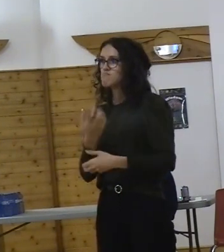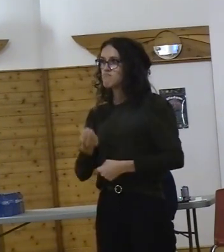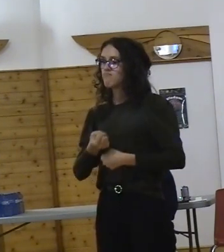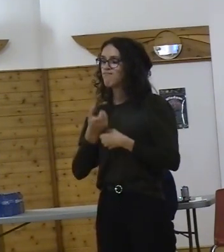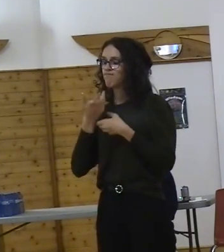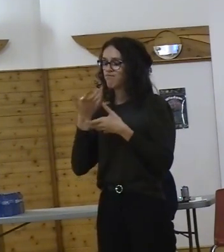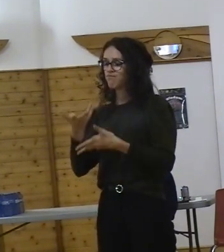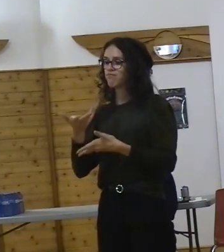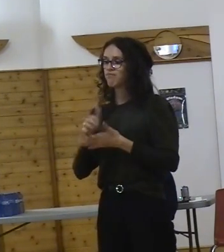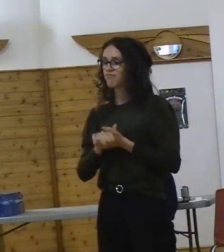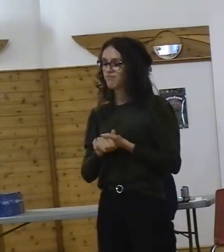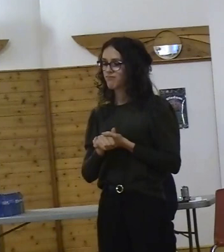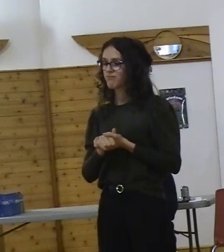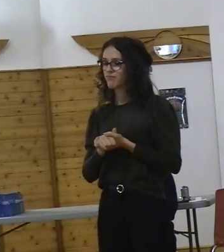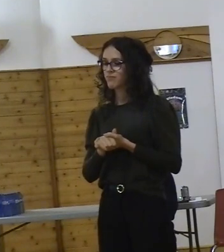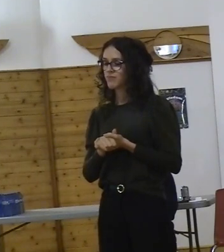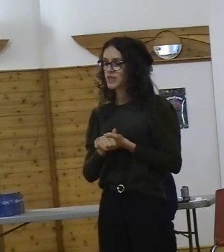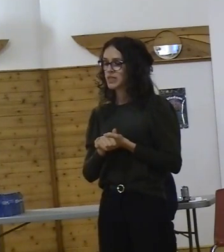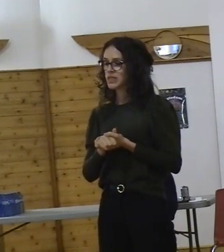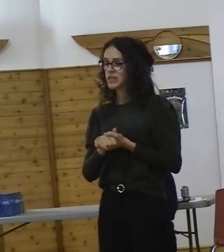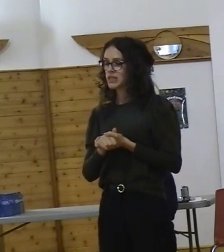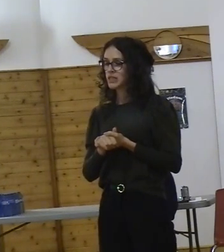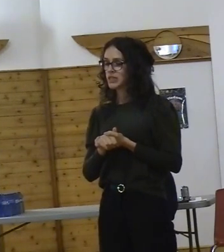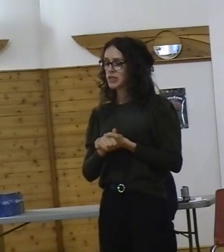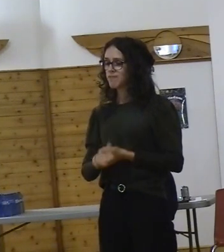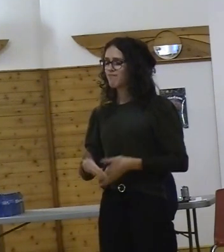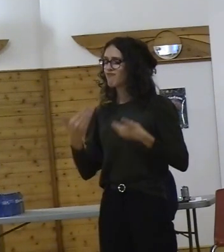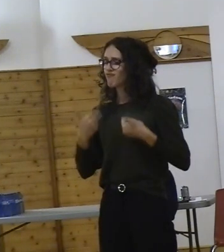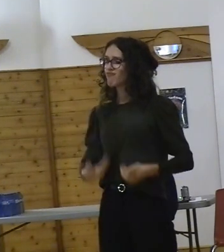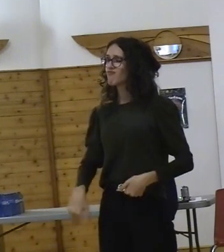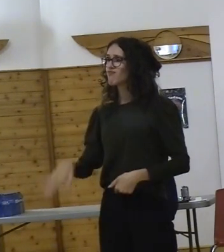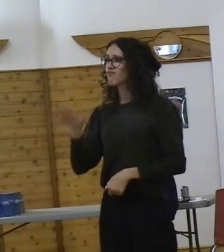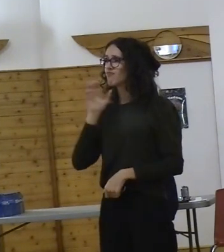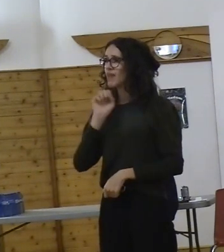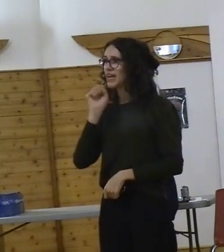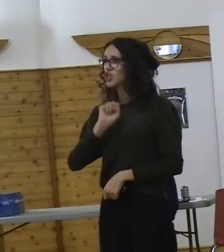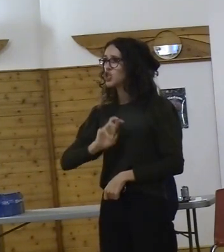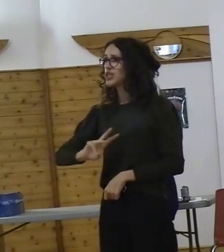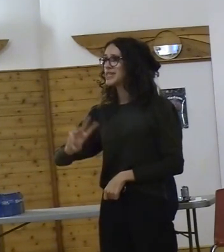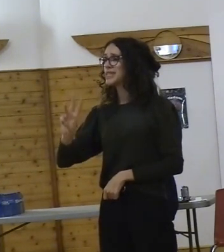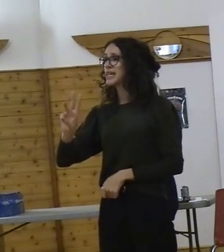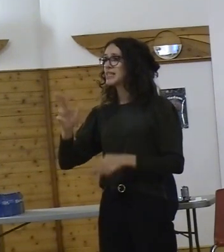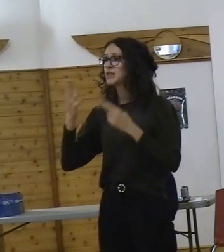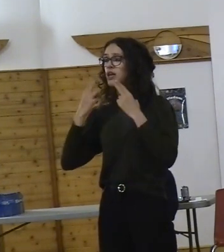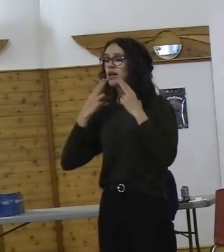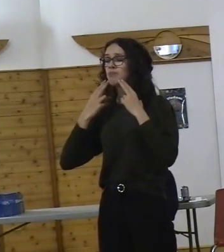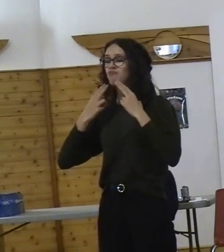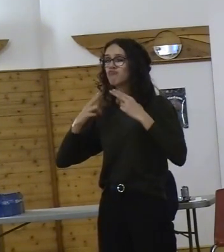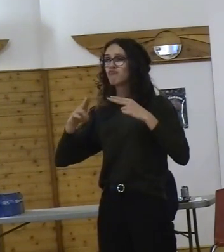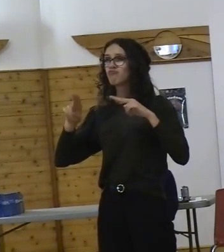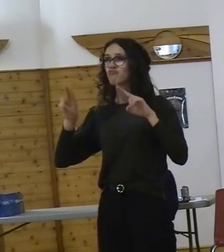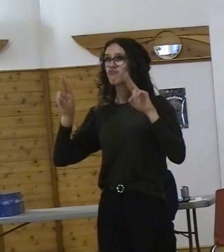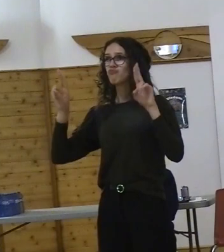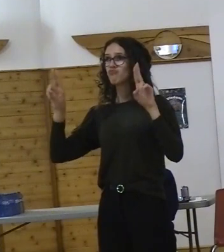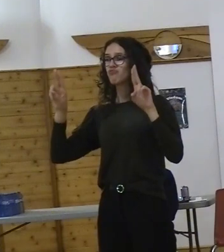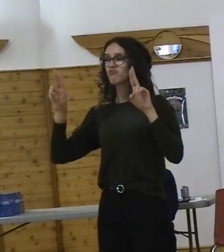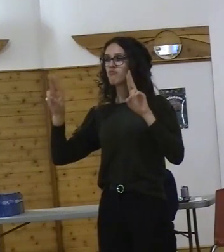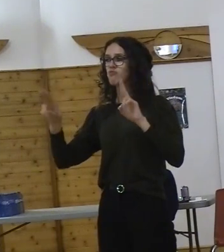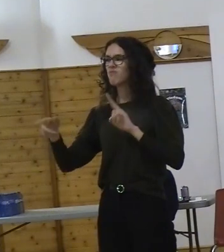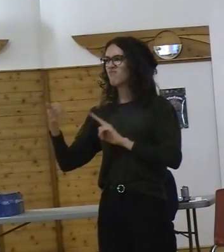I was only six years old when he took advantage of my innocence and told me not to tell my parents because I'd get in trouble.